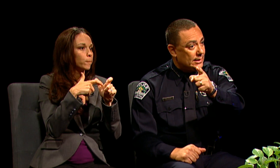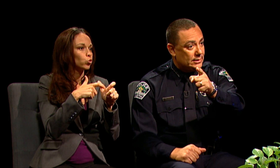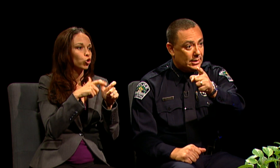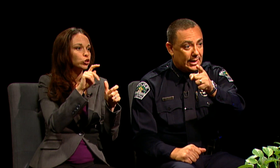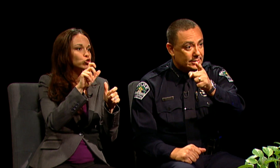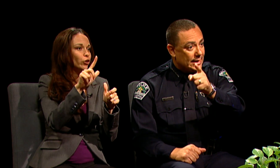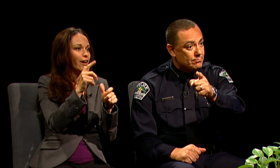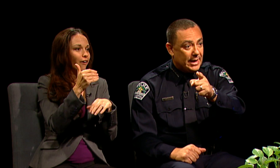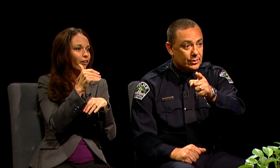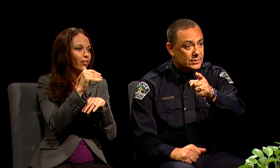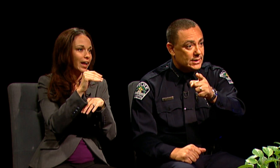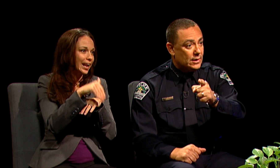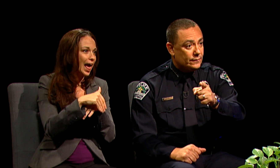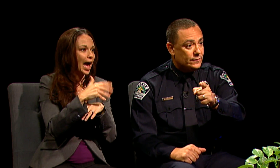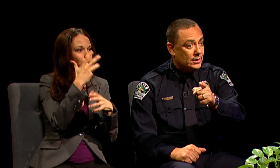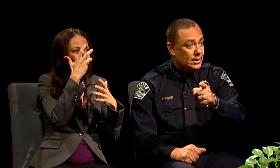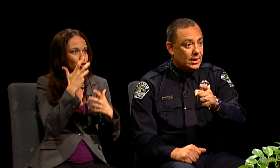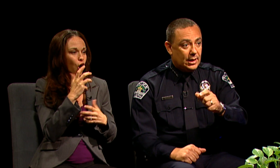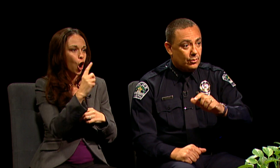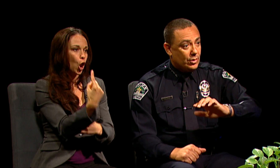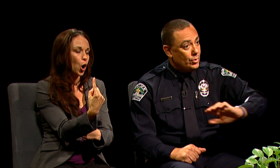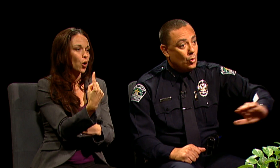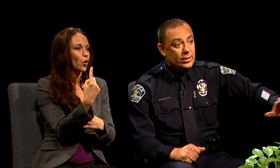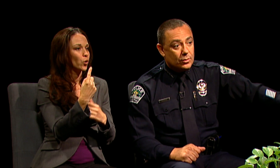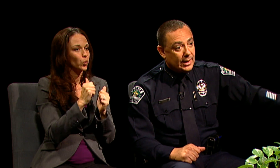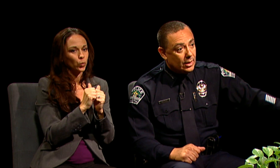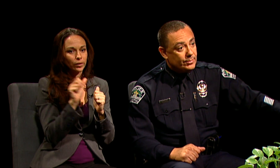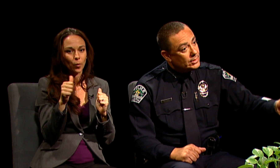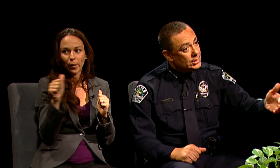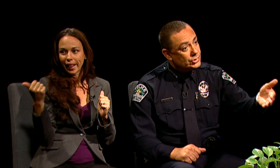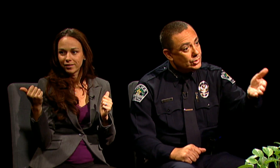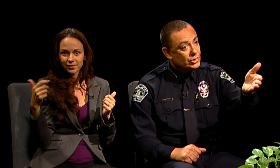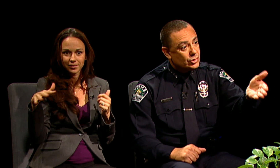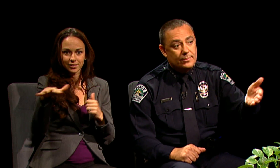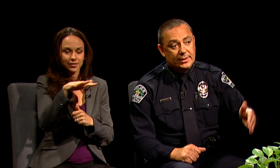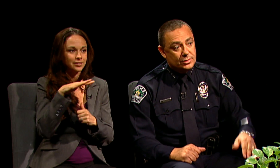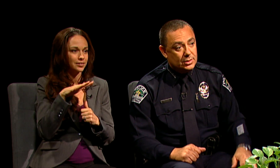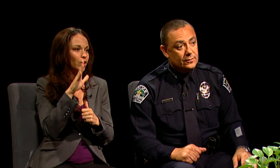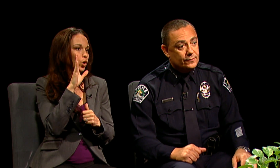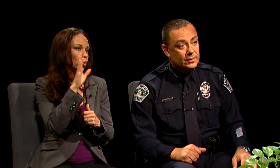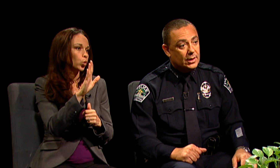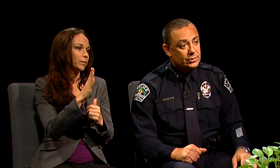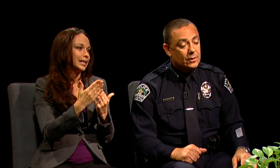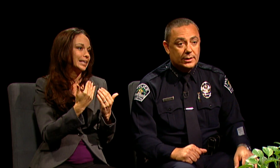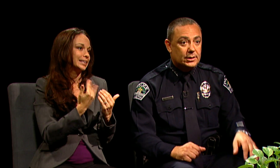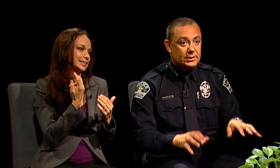AT NIGHT BY YOURSELF WITH NO ONE AROUND BECAUSE YOU'RE JUST GONNA MAKE YOURSELF A TARGET.